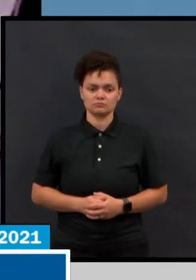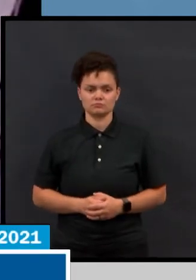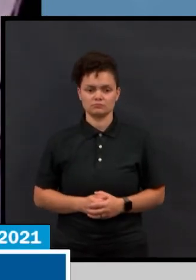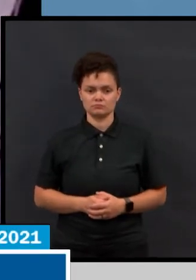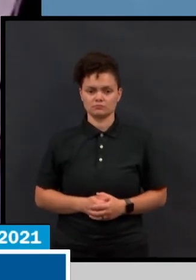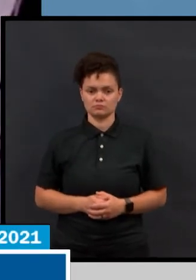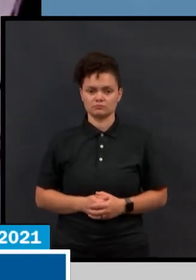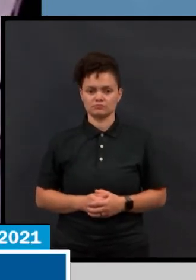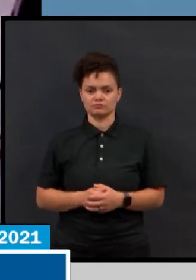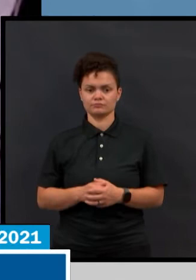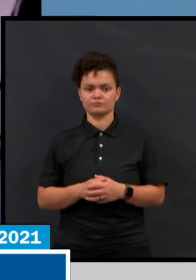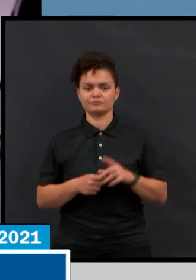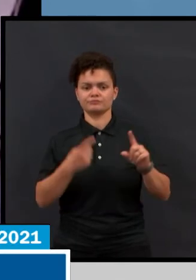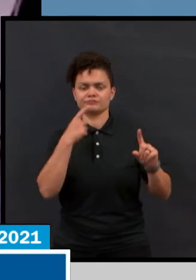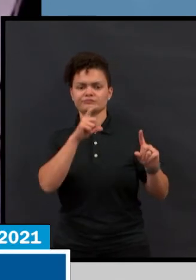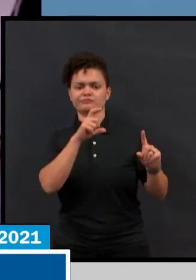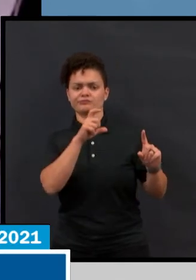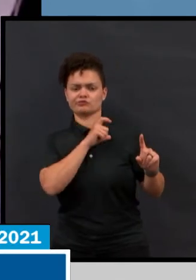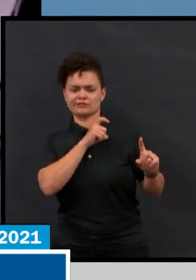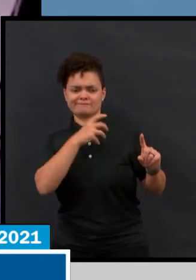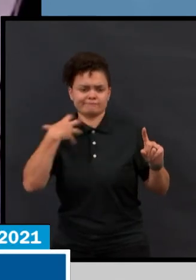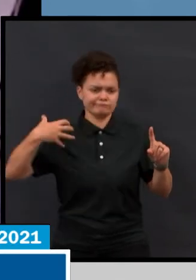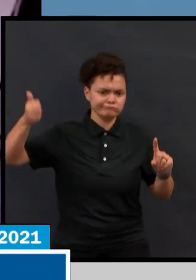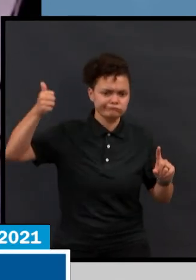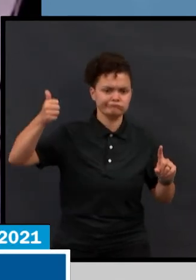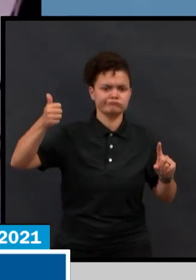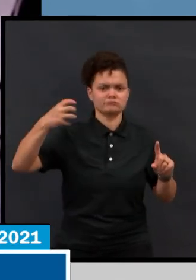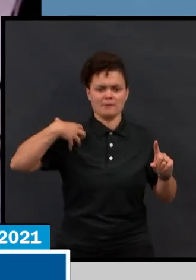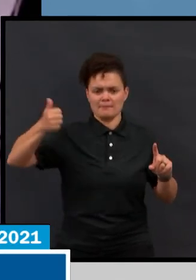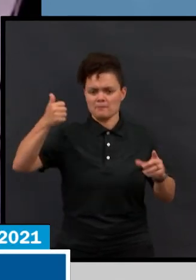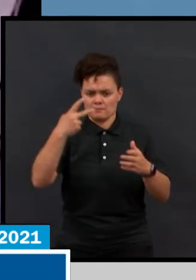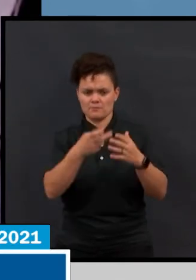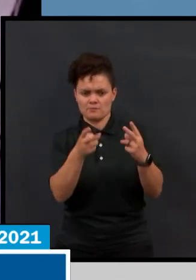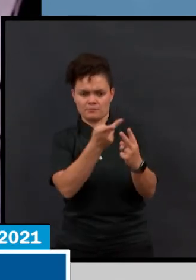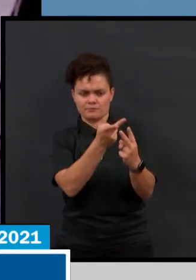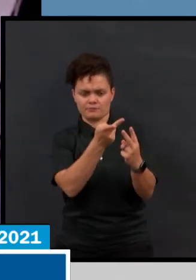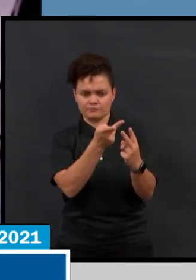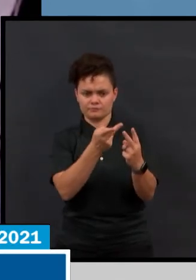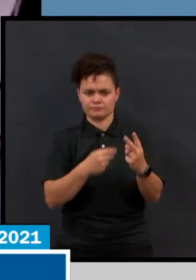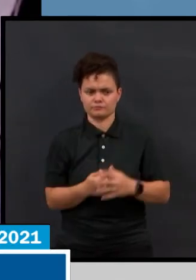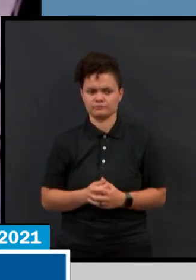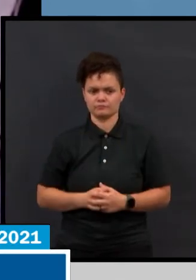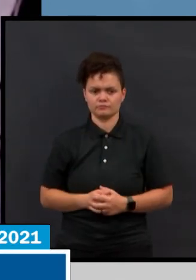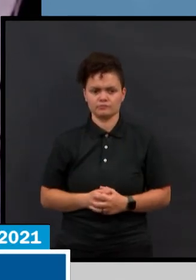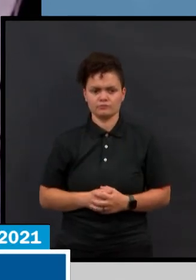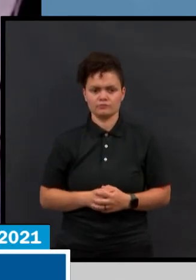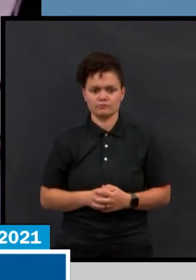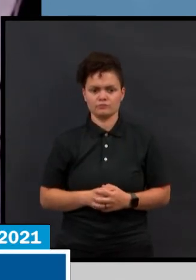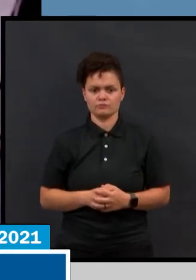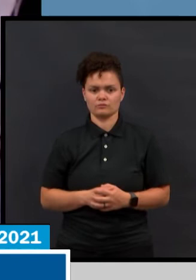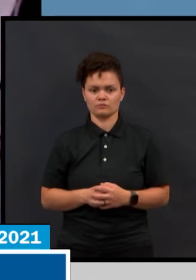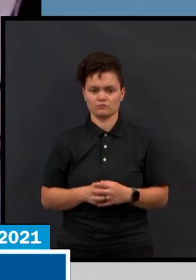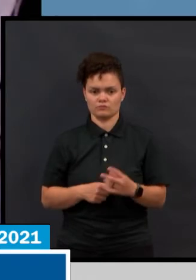as to commander fontaine this is coming from david chief he says why does an arrest usually